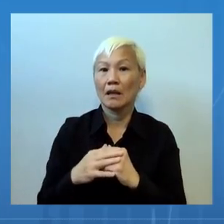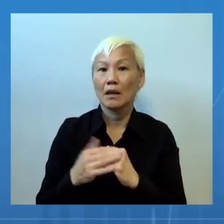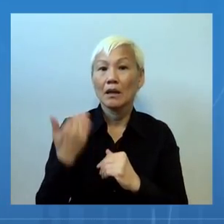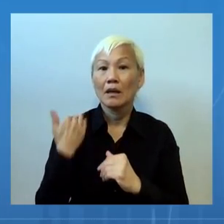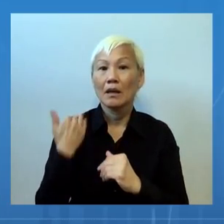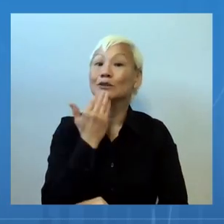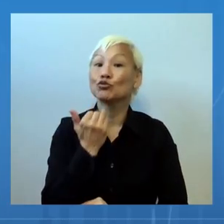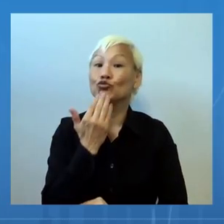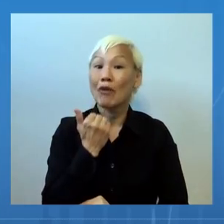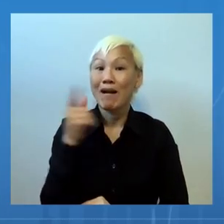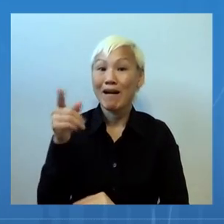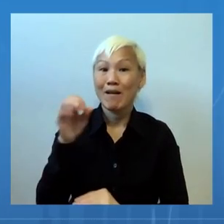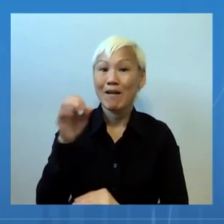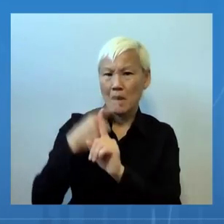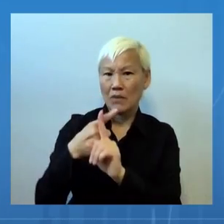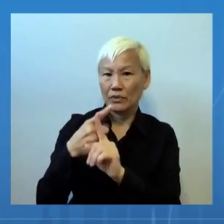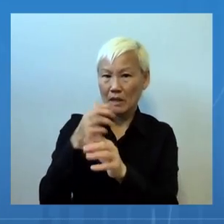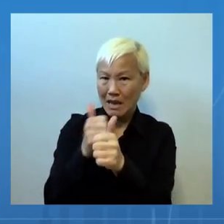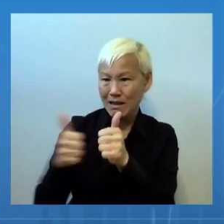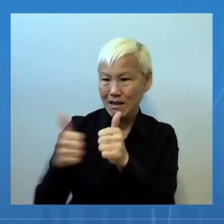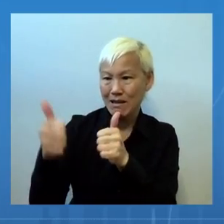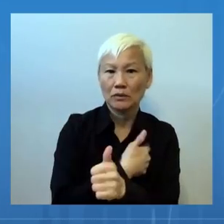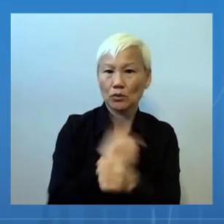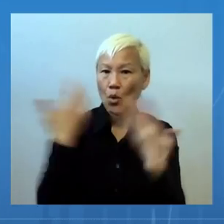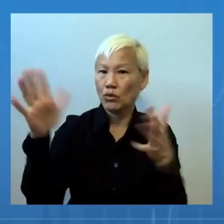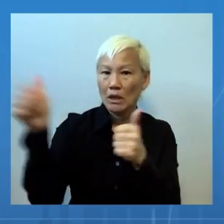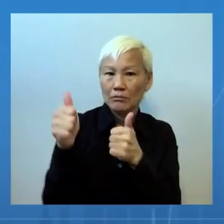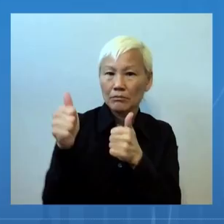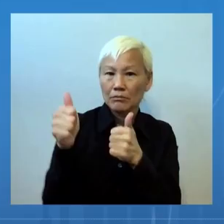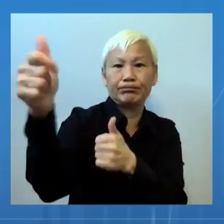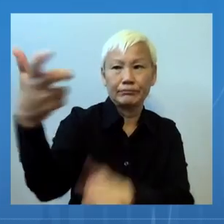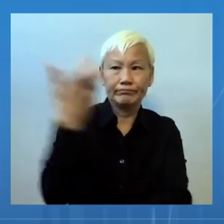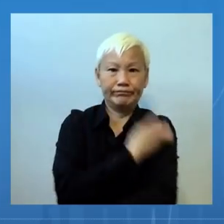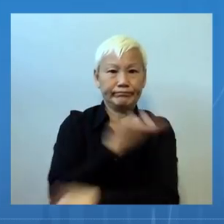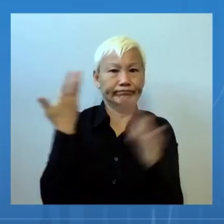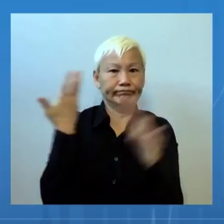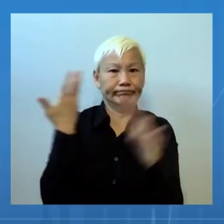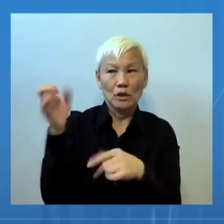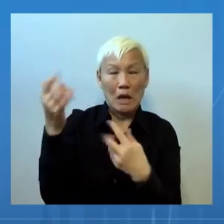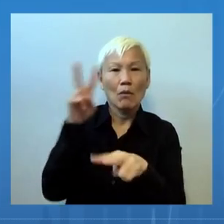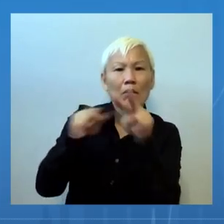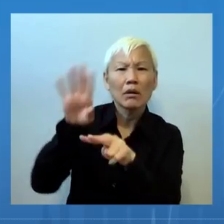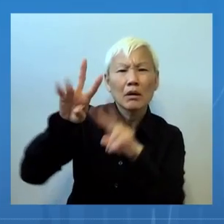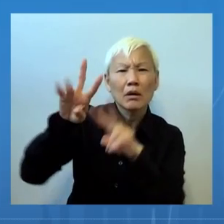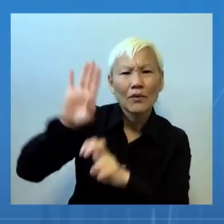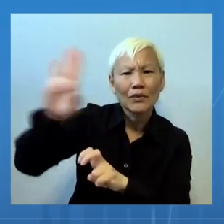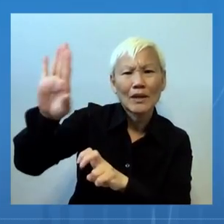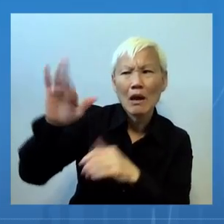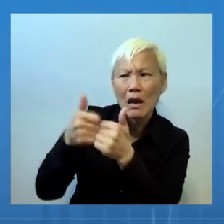in the process of vaccination and booster. Next slide. So, this slide is pretty clear and pretty dramatic.